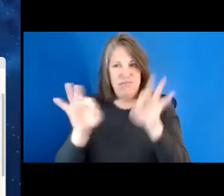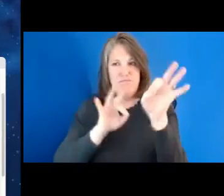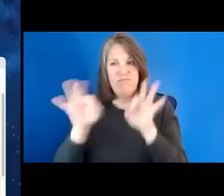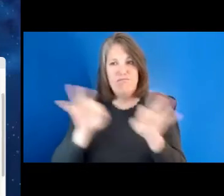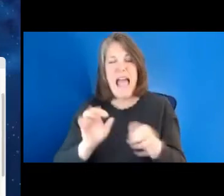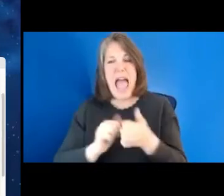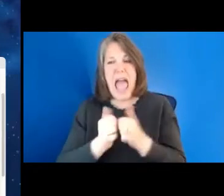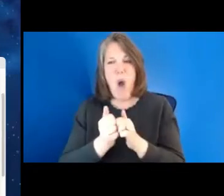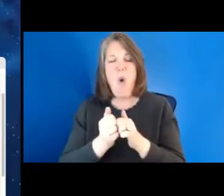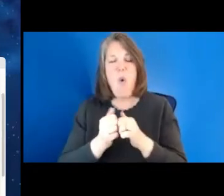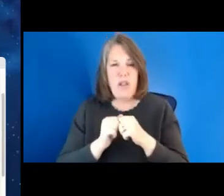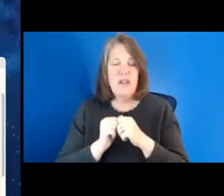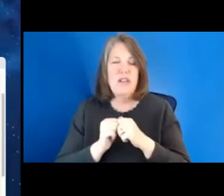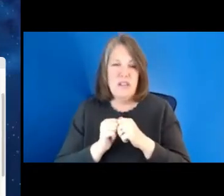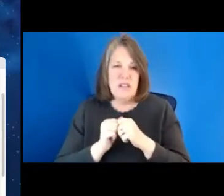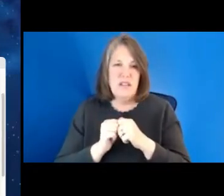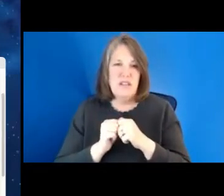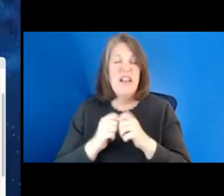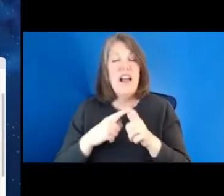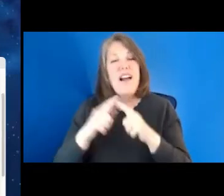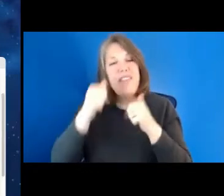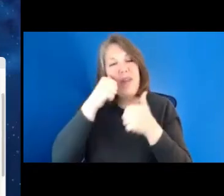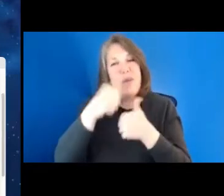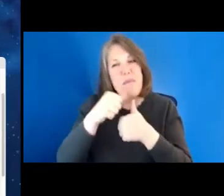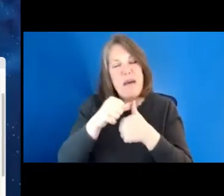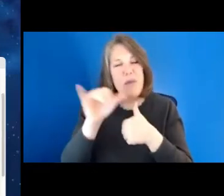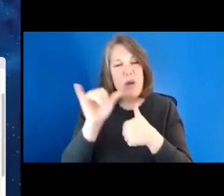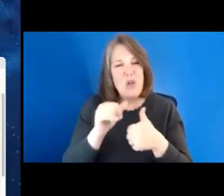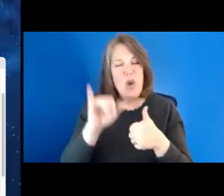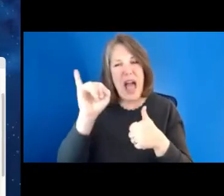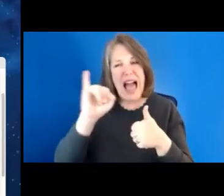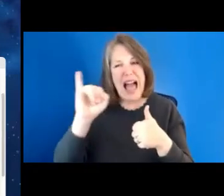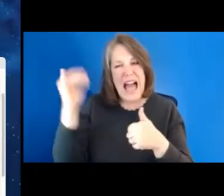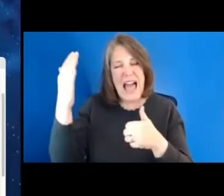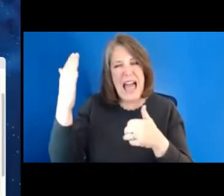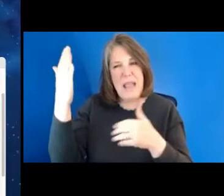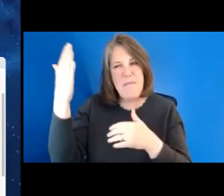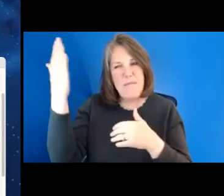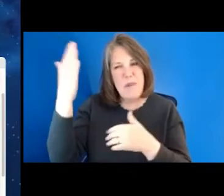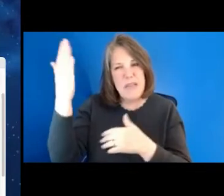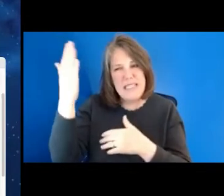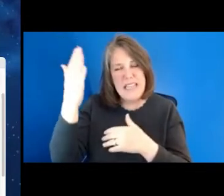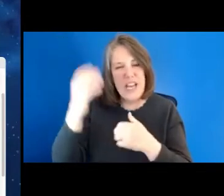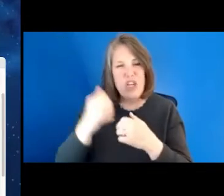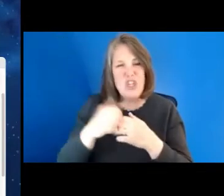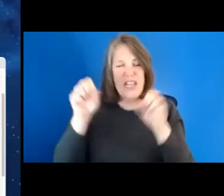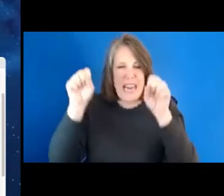there's just a -- remember that and iPoster or iPresentation can contain so much